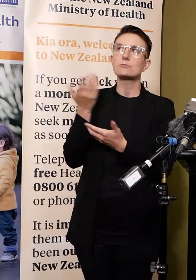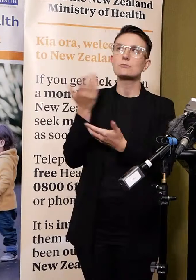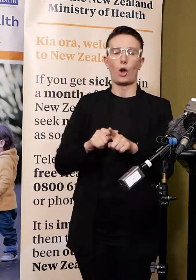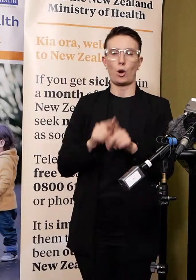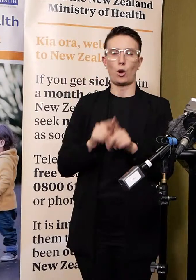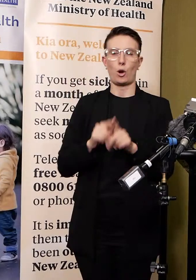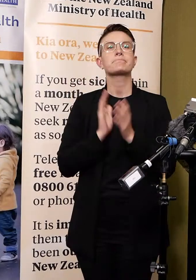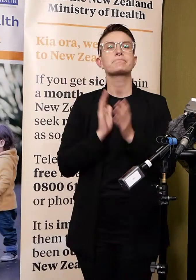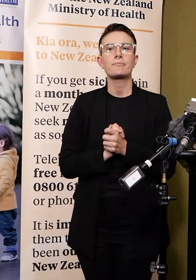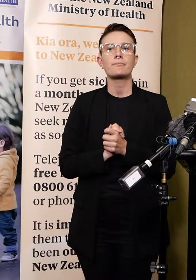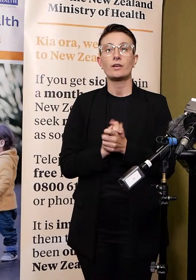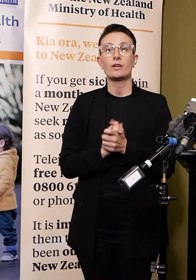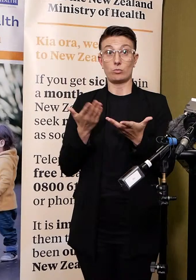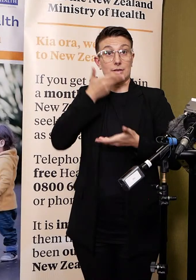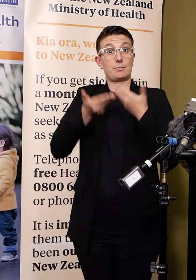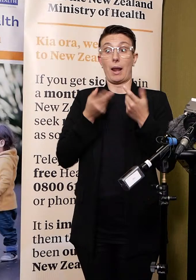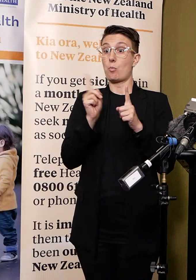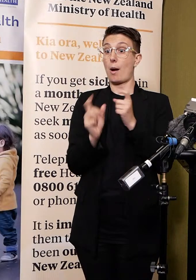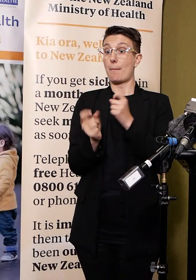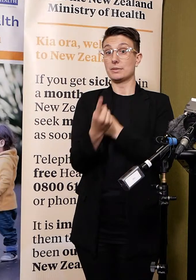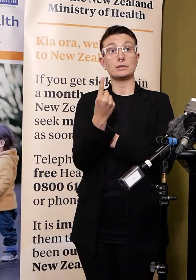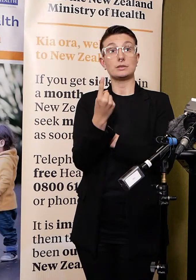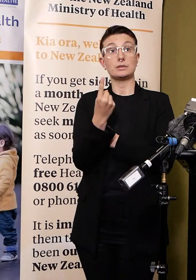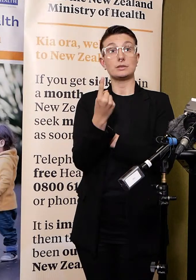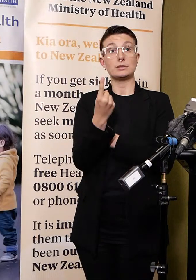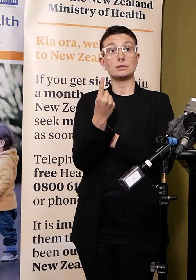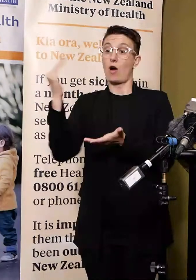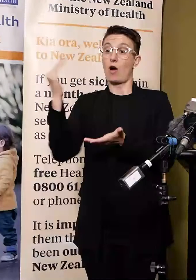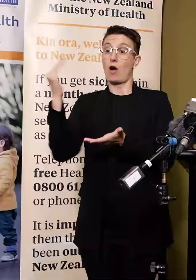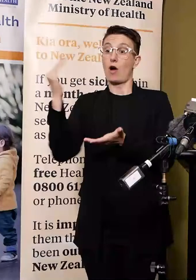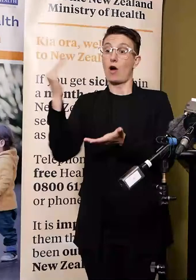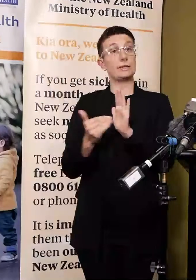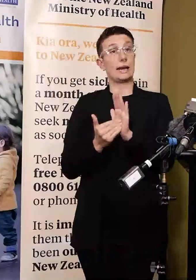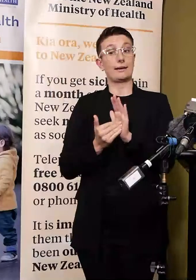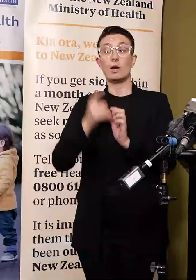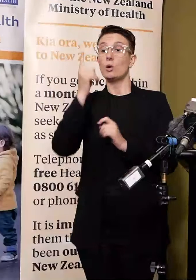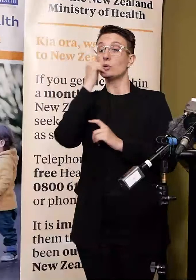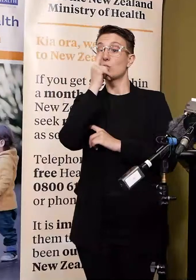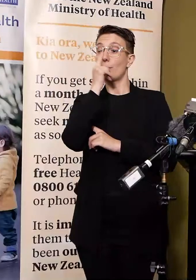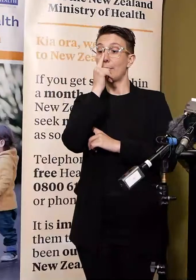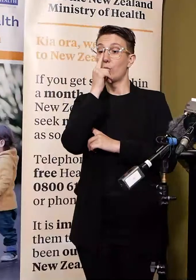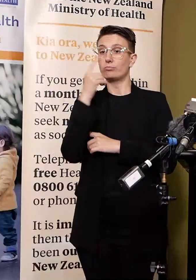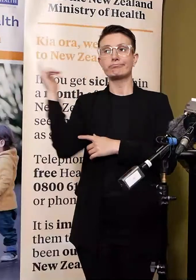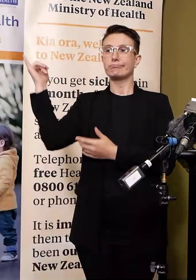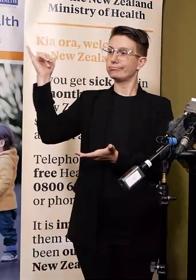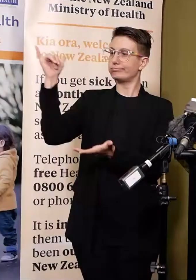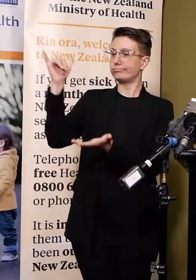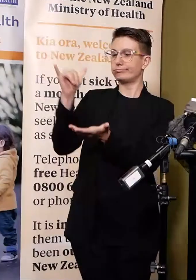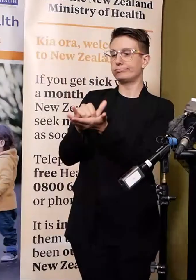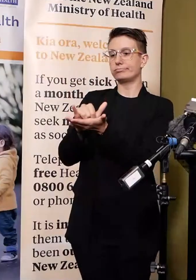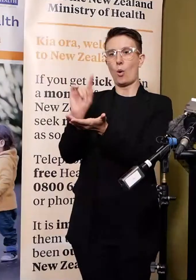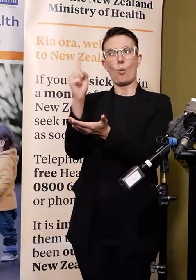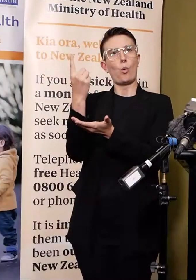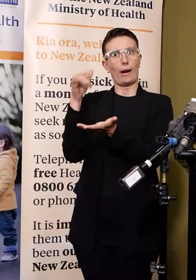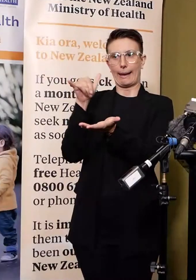when people arrive-- so as passengers, all passengers, come off flights arriving, for example, at Aukland International Airport,